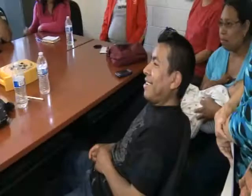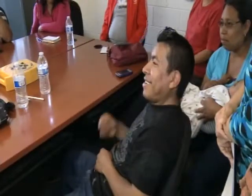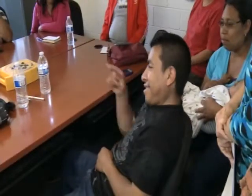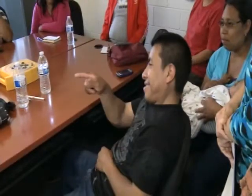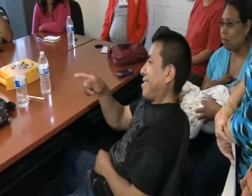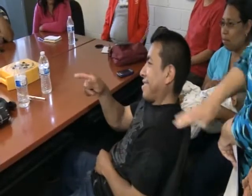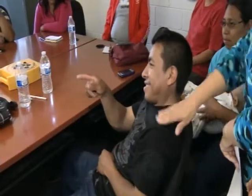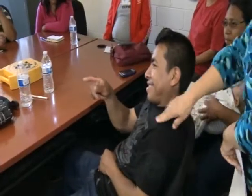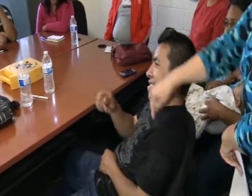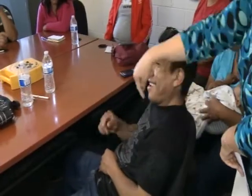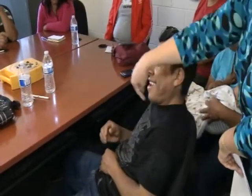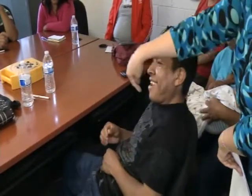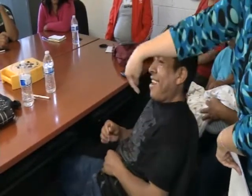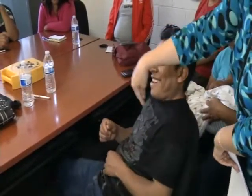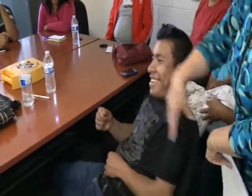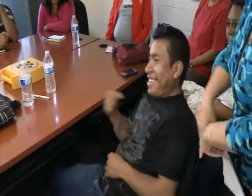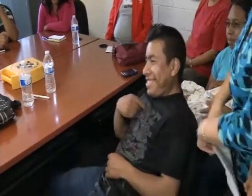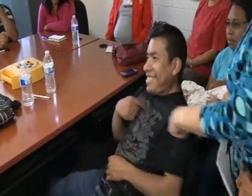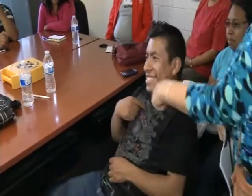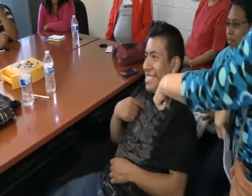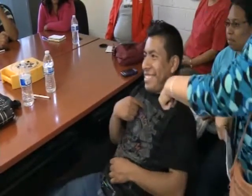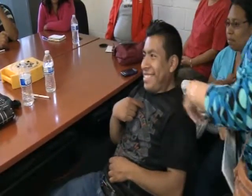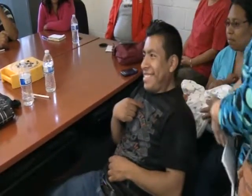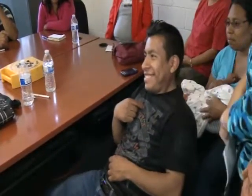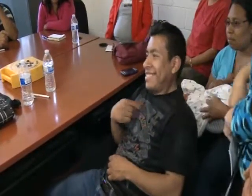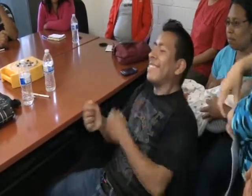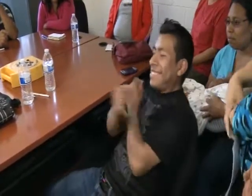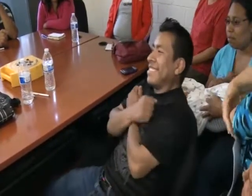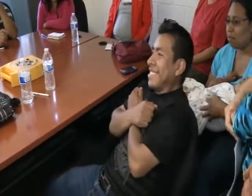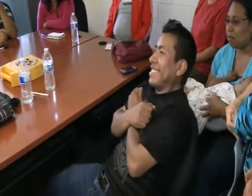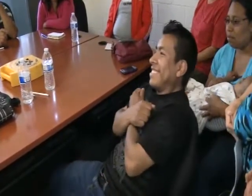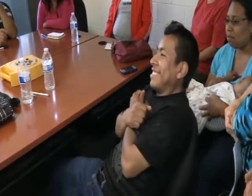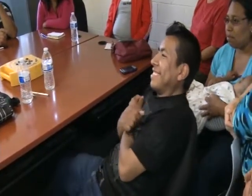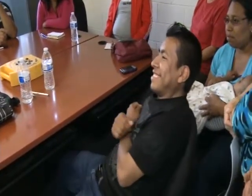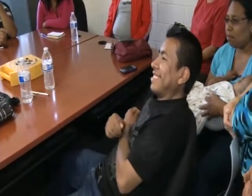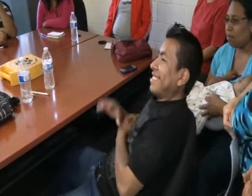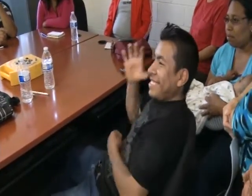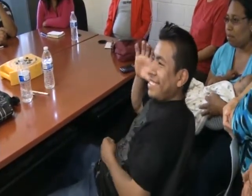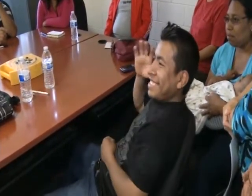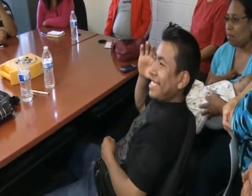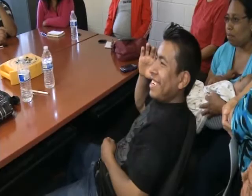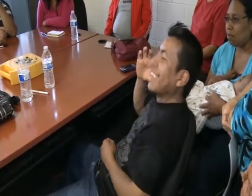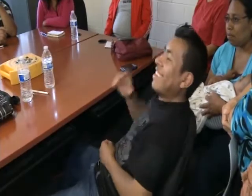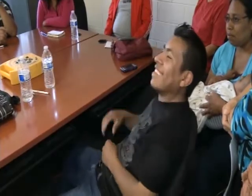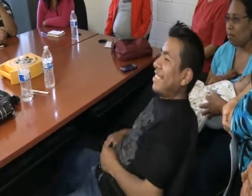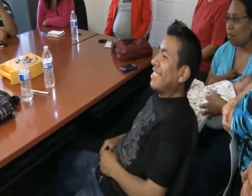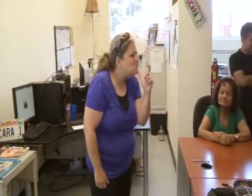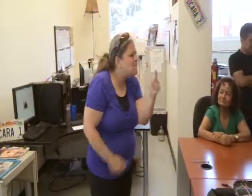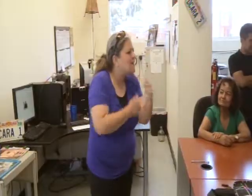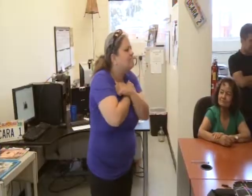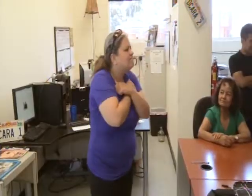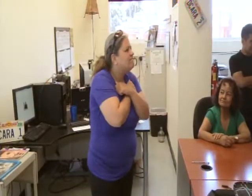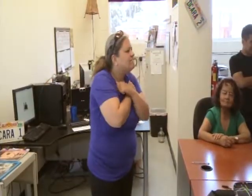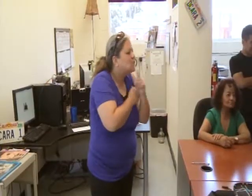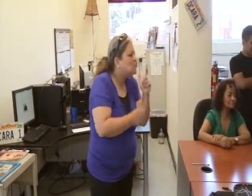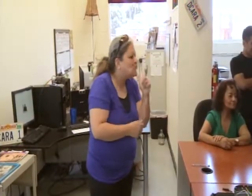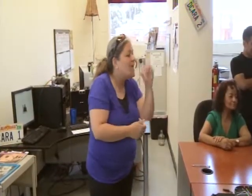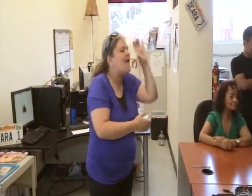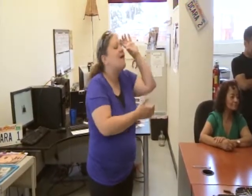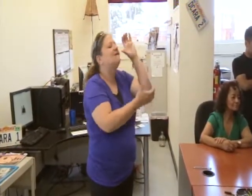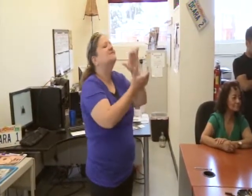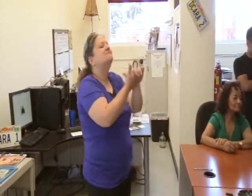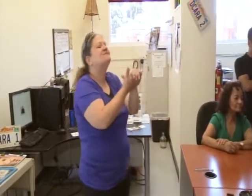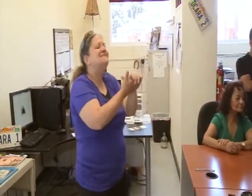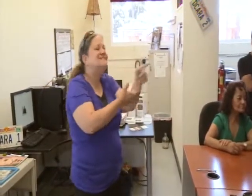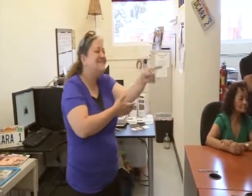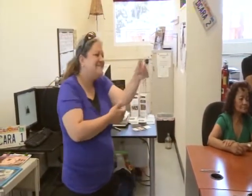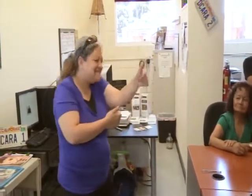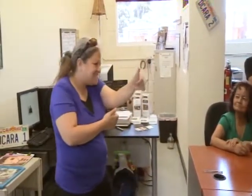Reporter: DCARA offers more than just programming. The agency empowers the lives it touches.